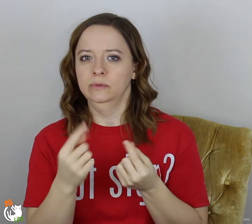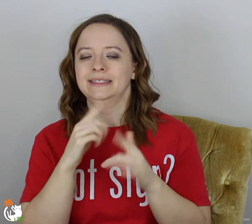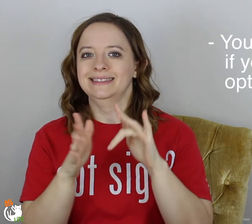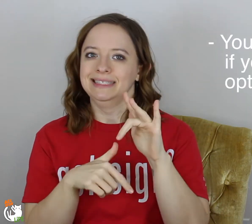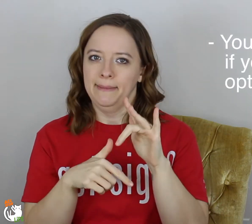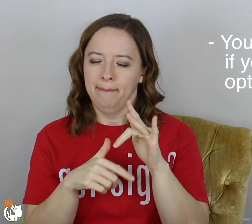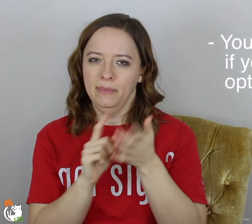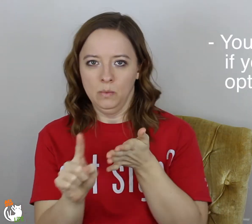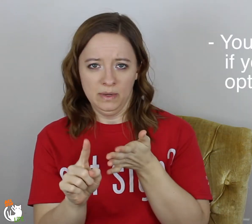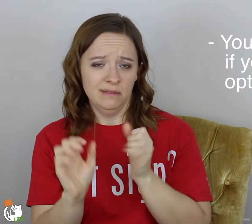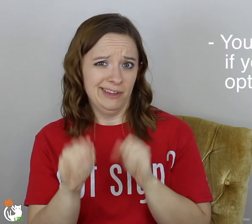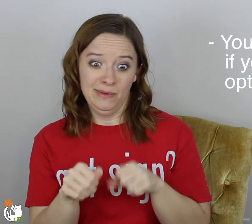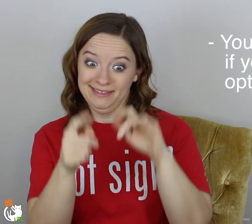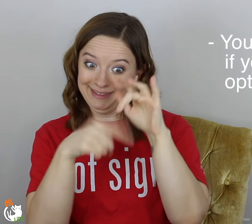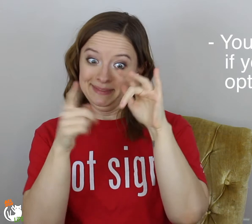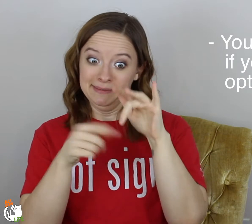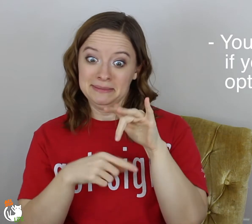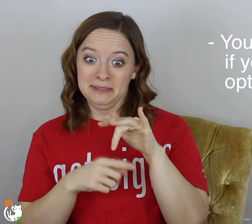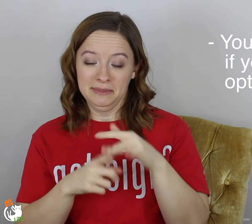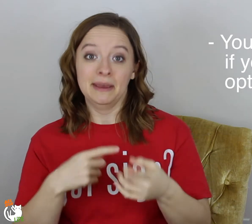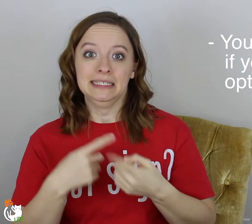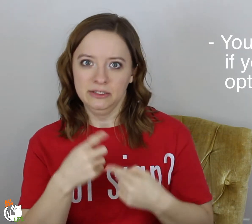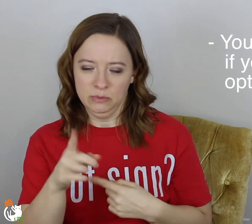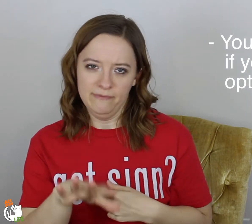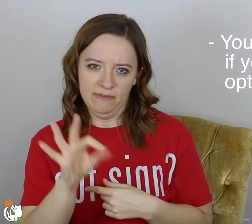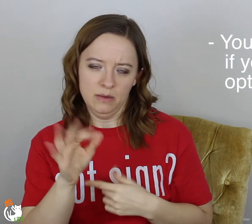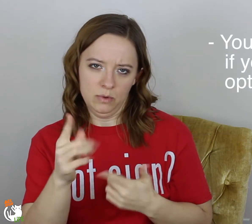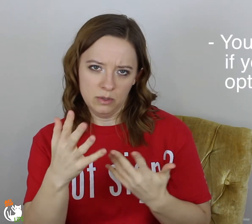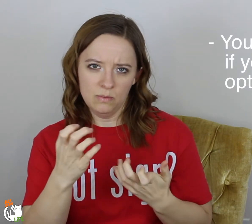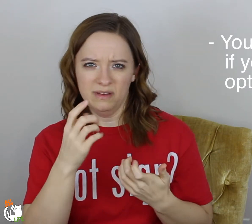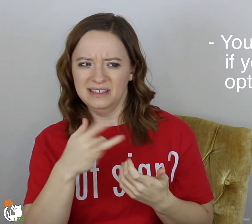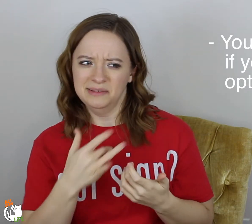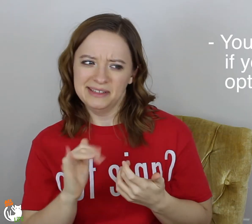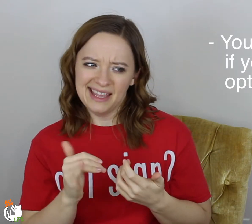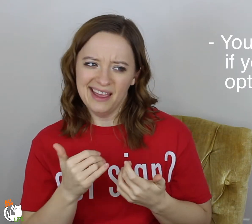then you can go ahead and skip a week. You can actually skip quite a few weeks until you find what you want.